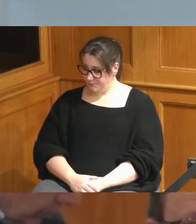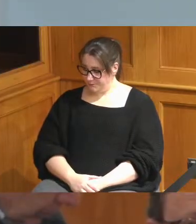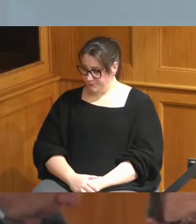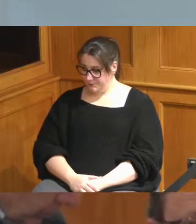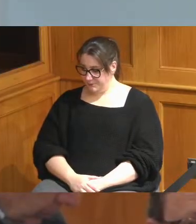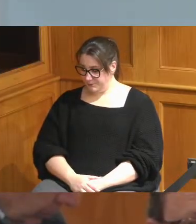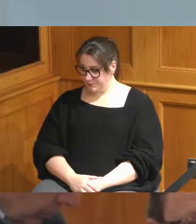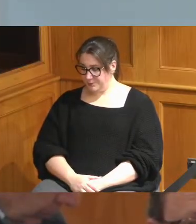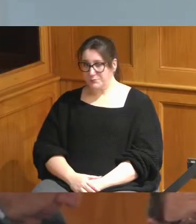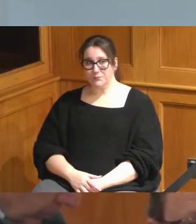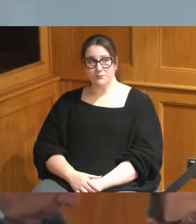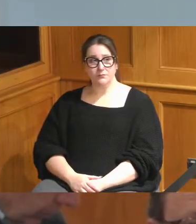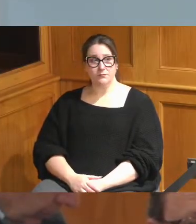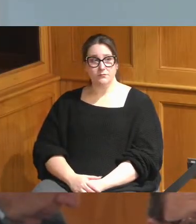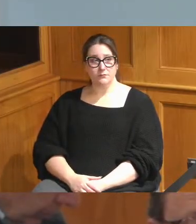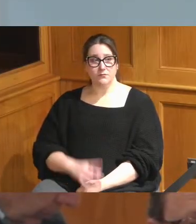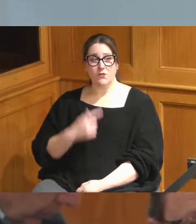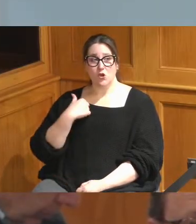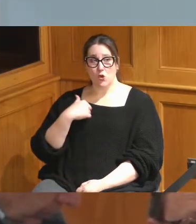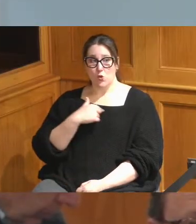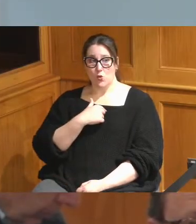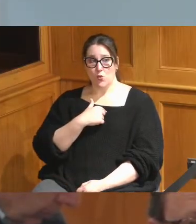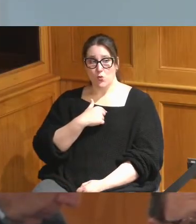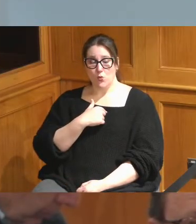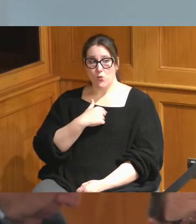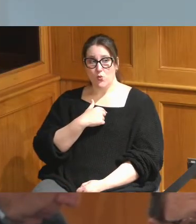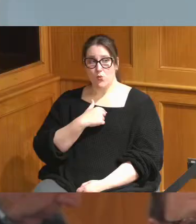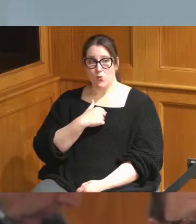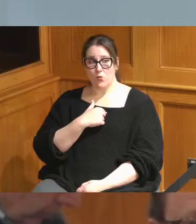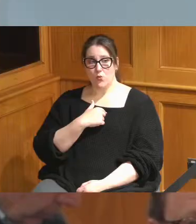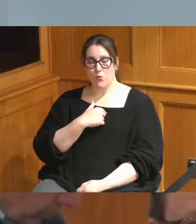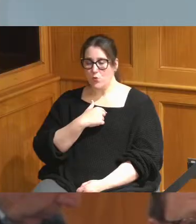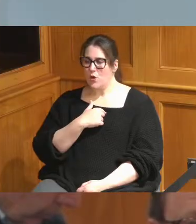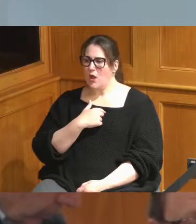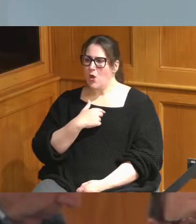specifically around the office building. Um, they would still have some views there too. Um,